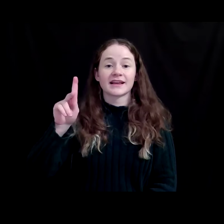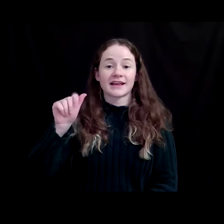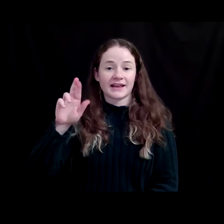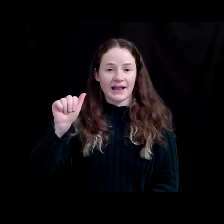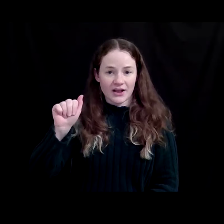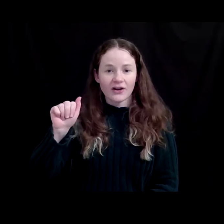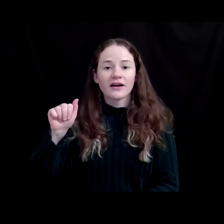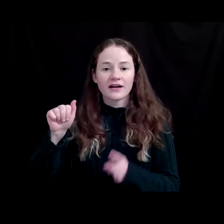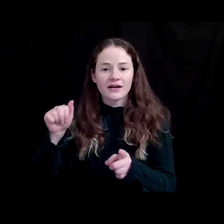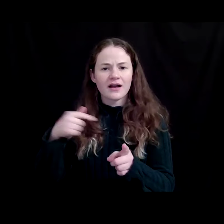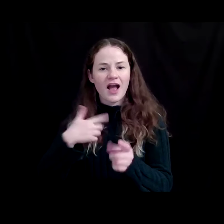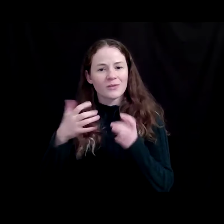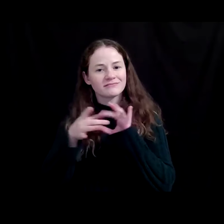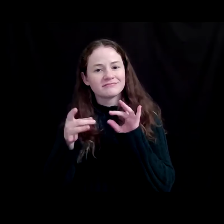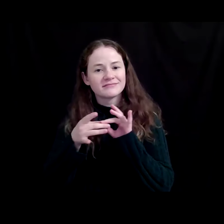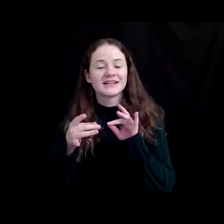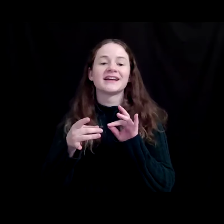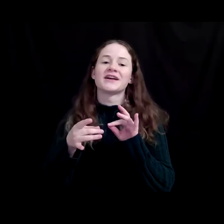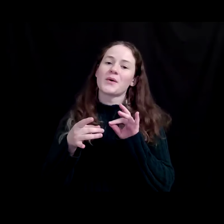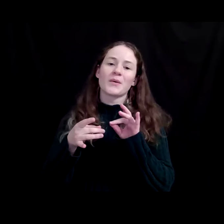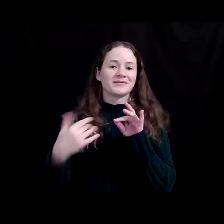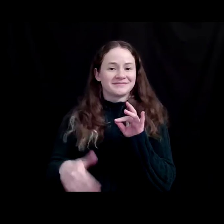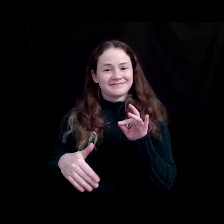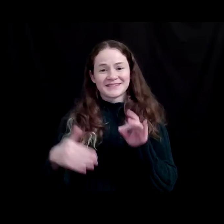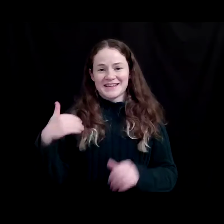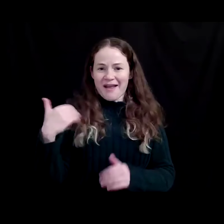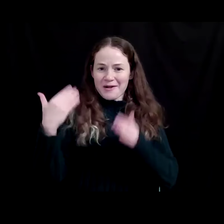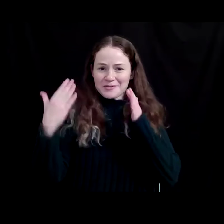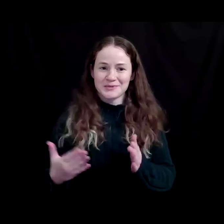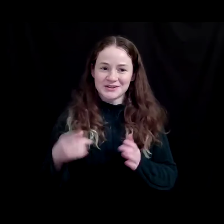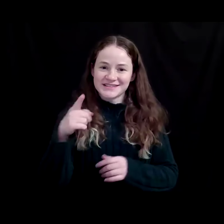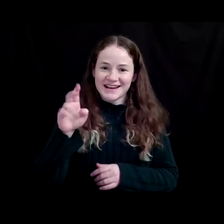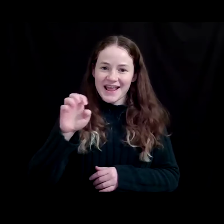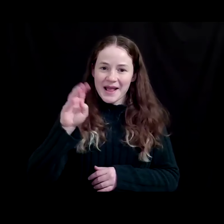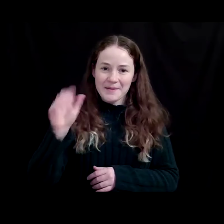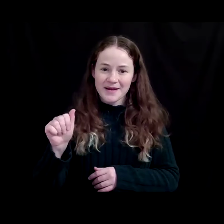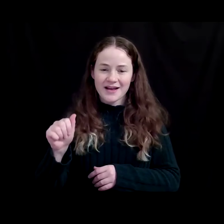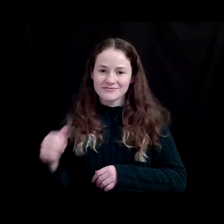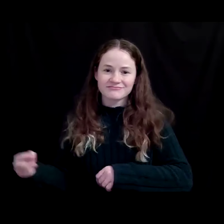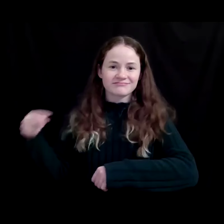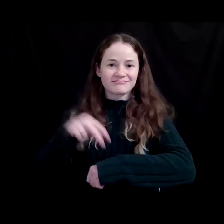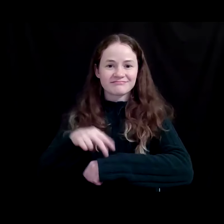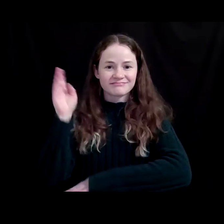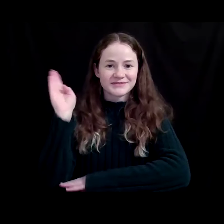want to say thank you to a young person stepping in and taking this really important work and driving it forward